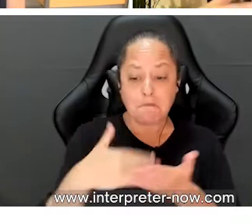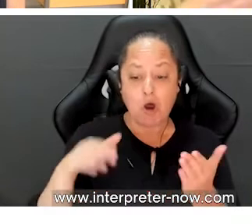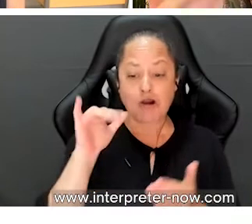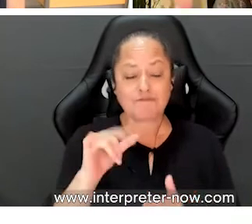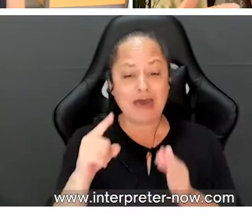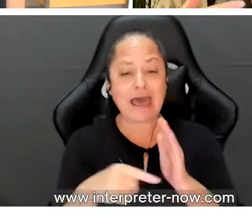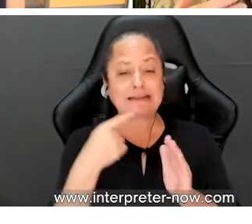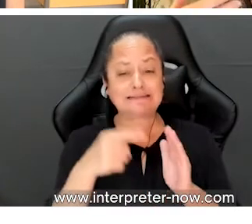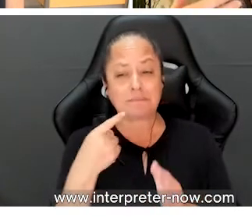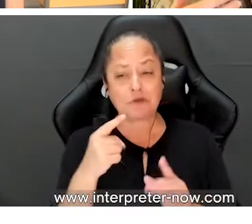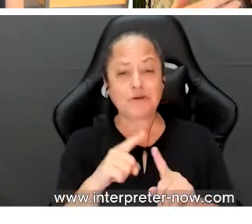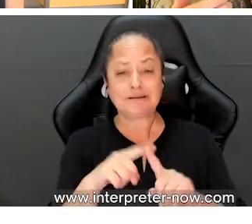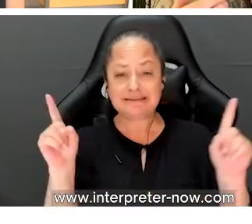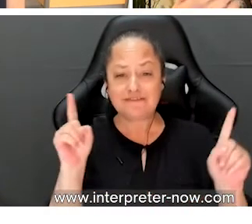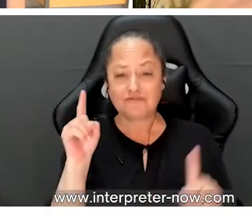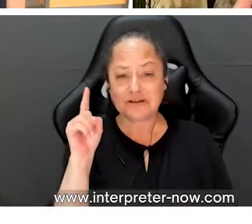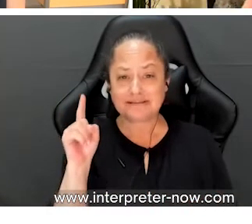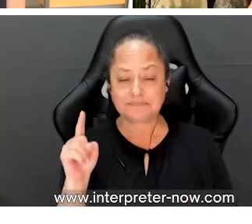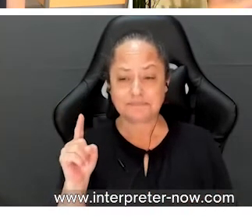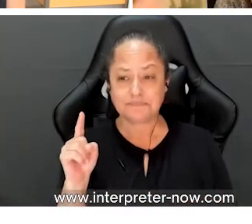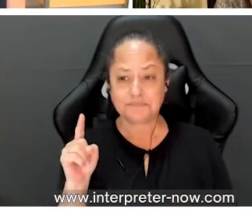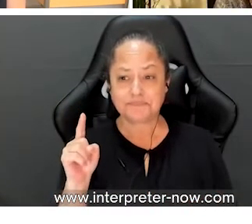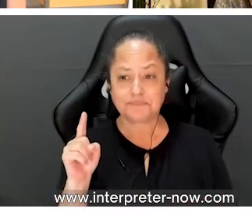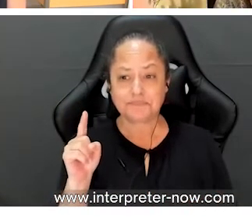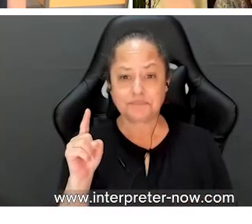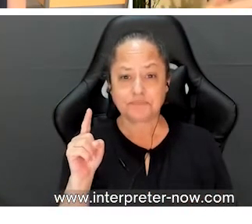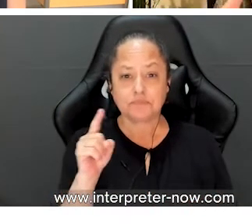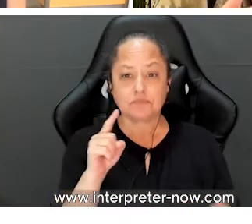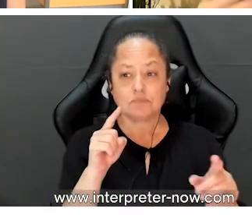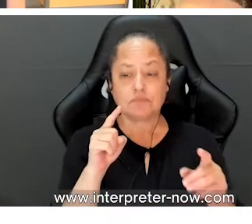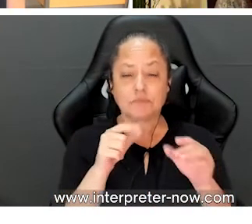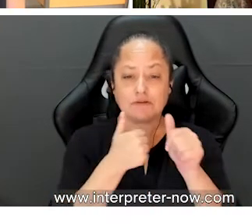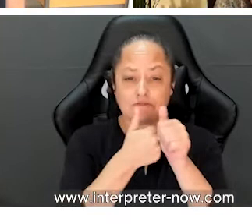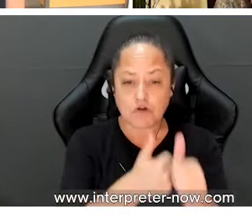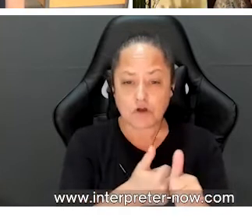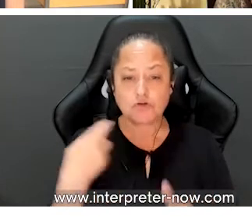There's also a difference in ascribing to the religion, and like how practicing you